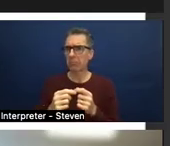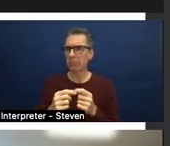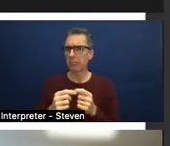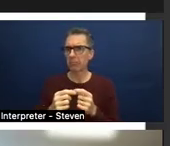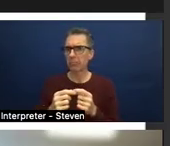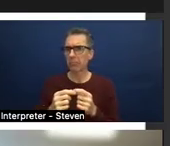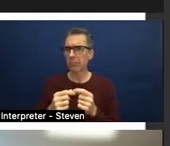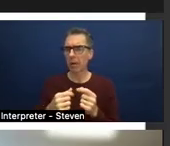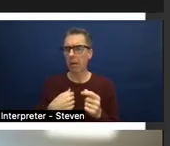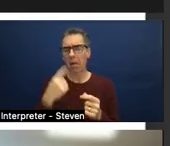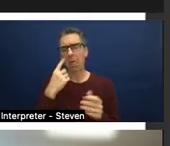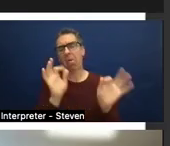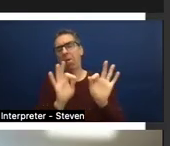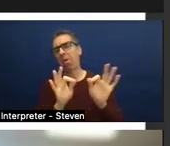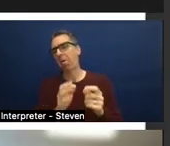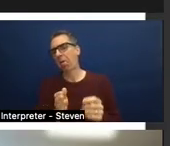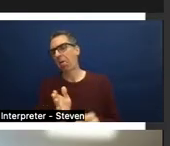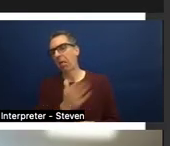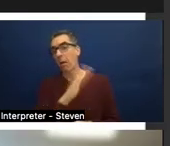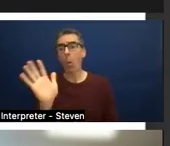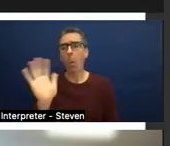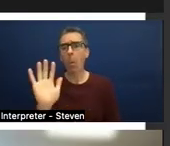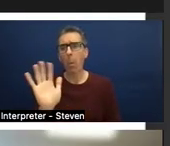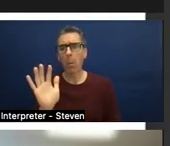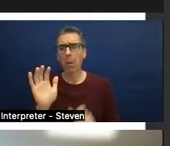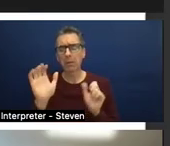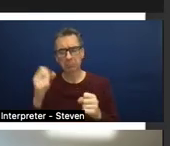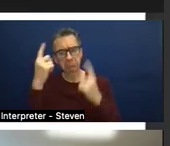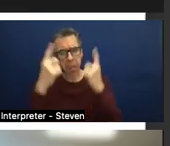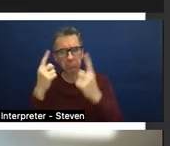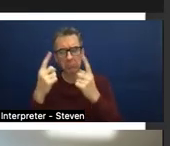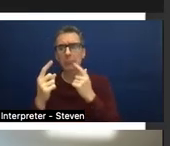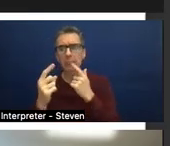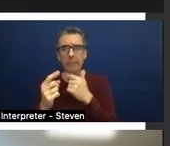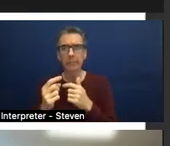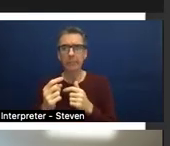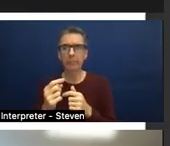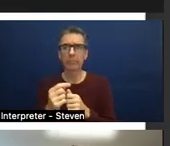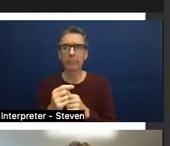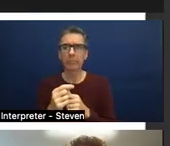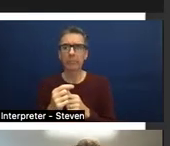write it off or anything like that. Generally speaking, I feel like that might be a hard sell